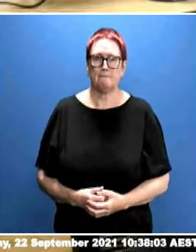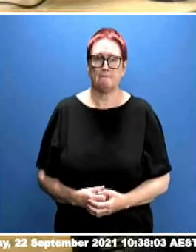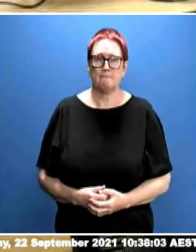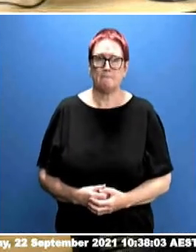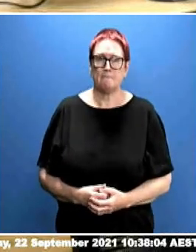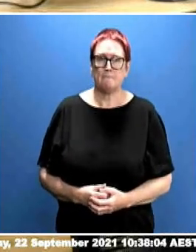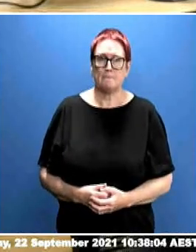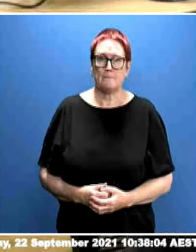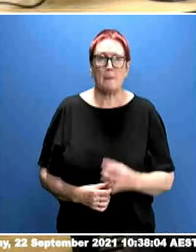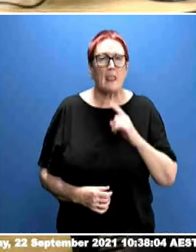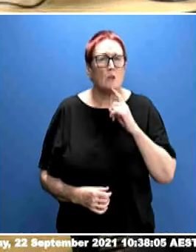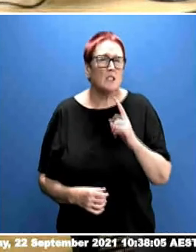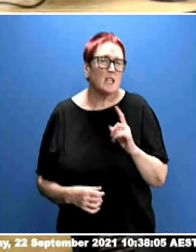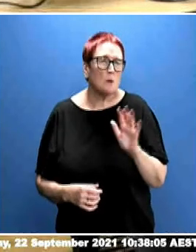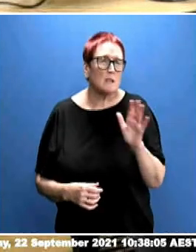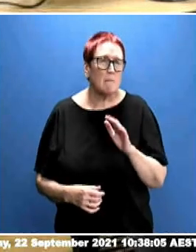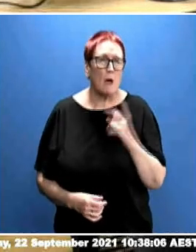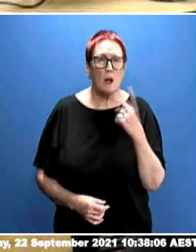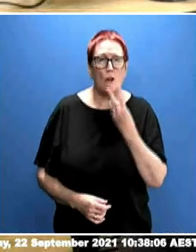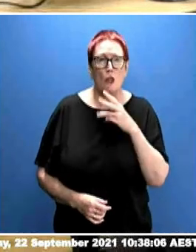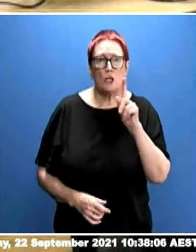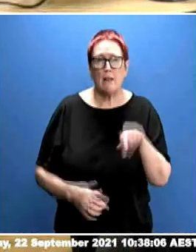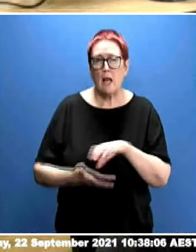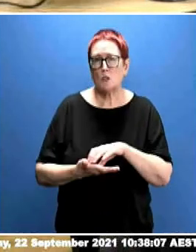In your statement you say it was around $130,000? Yes.